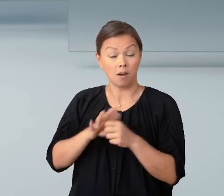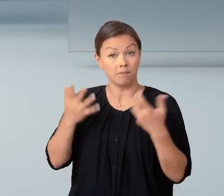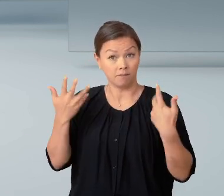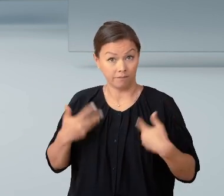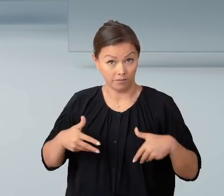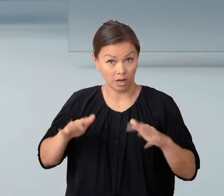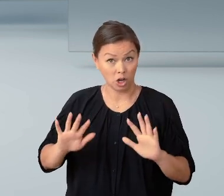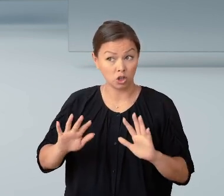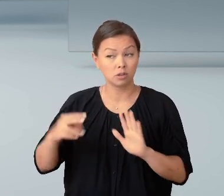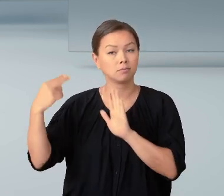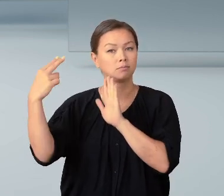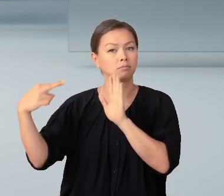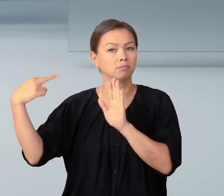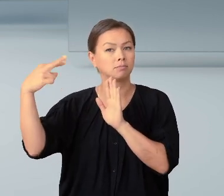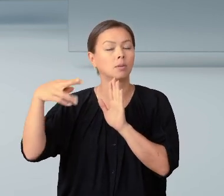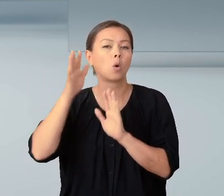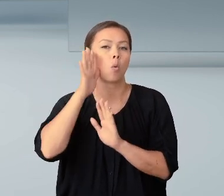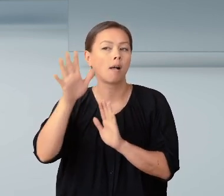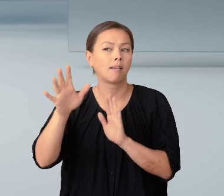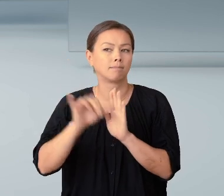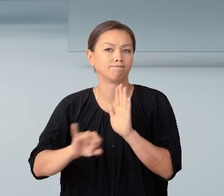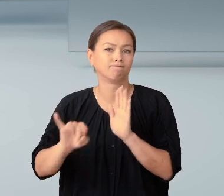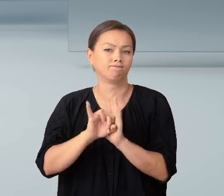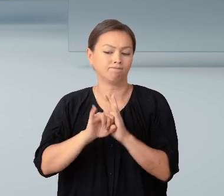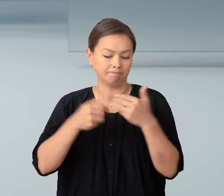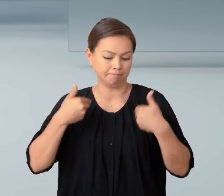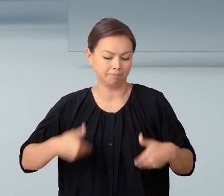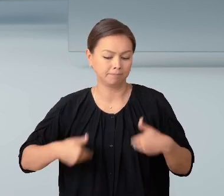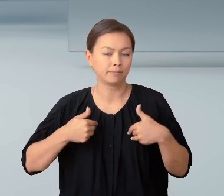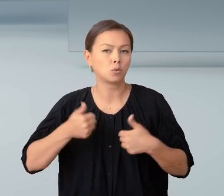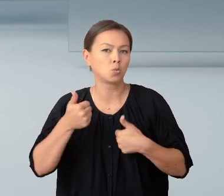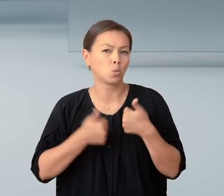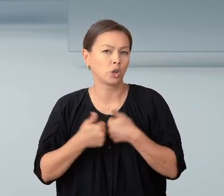determines which area a user can access, such as the pages and